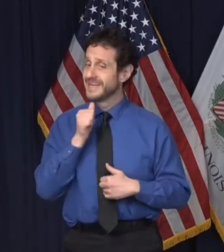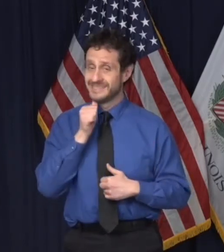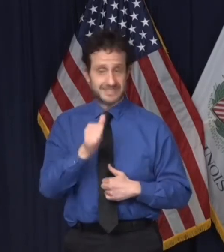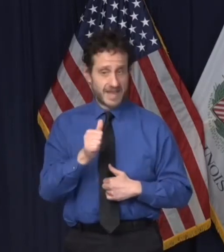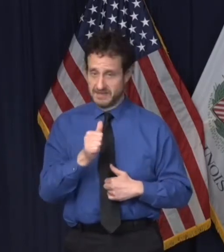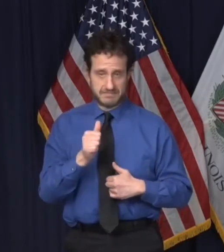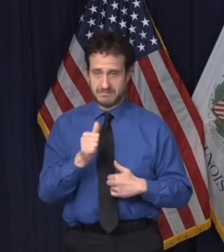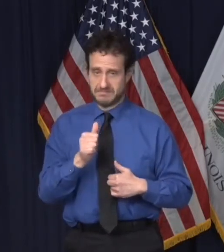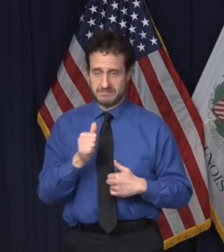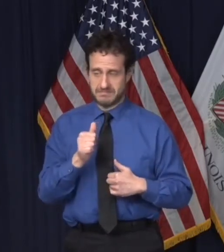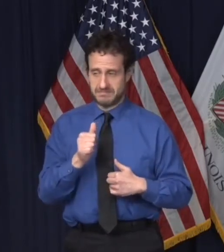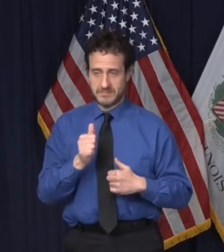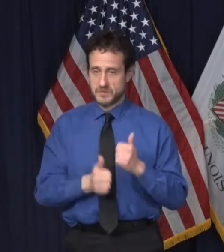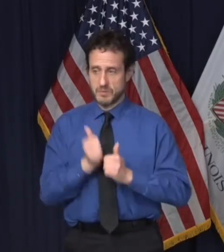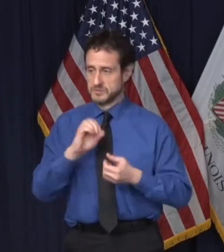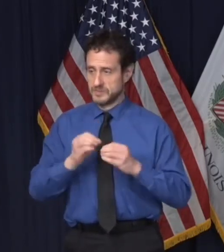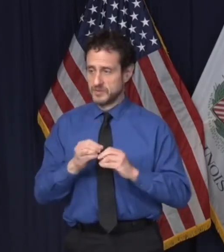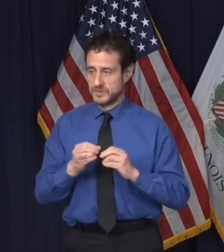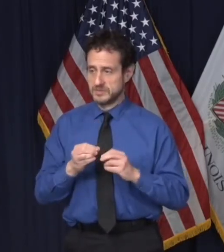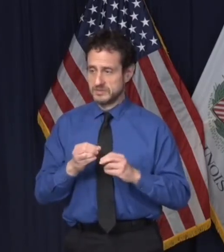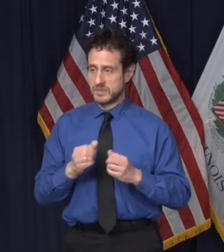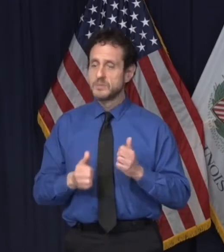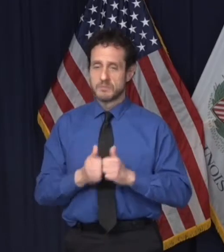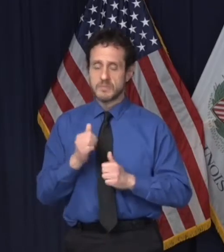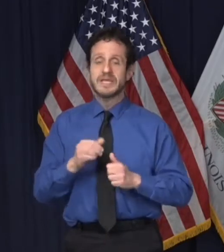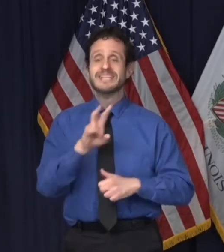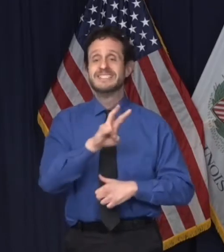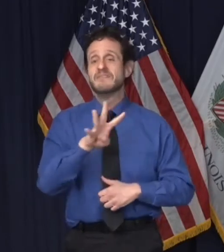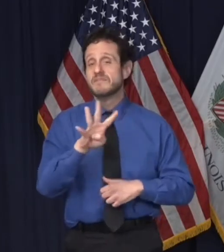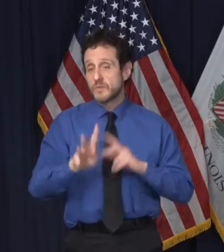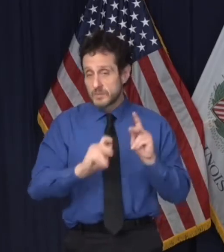WE THEN -- TODAY IS NOT A RECORD.